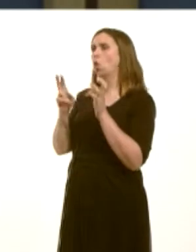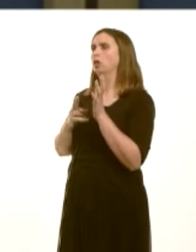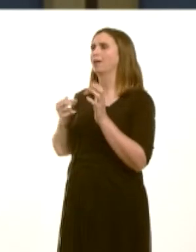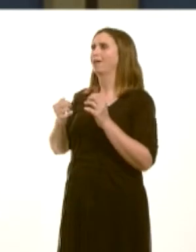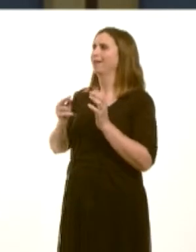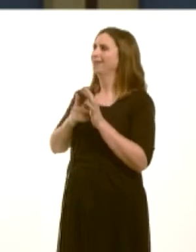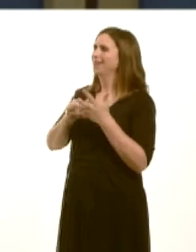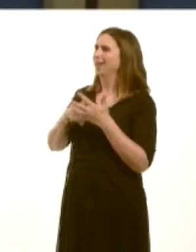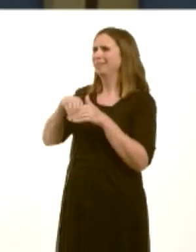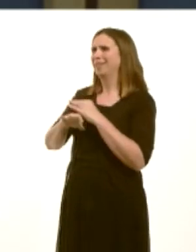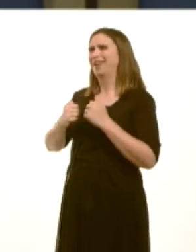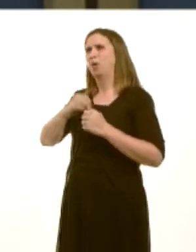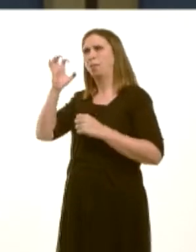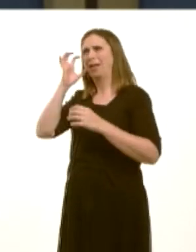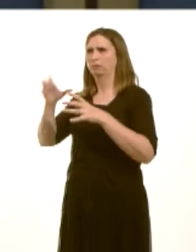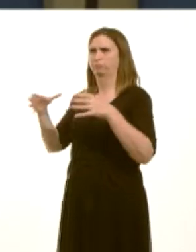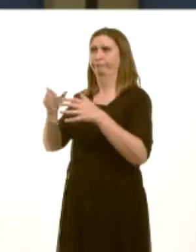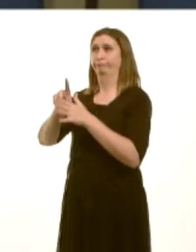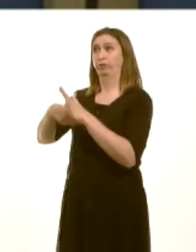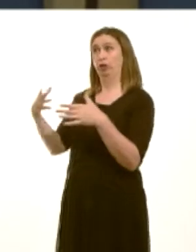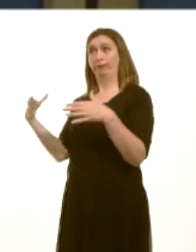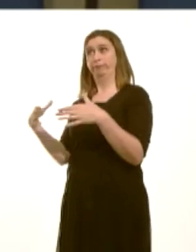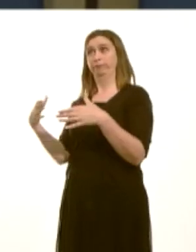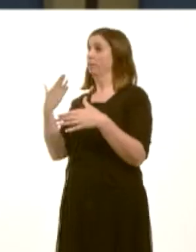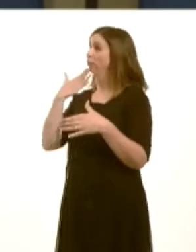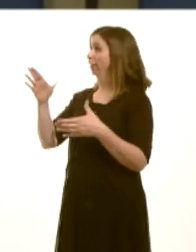in my constituency? I wonder whether the First Minister could confirm that this will carry